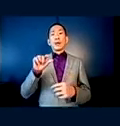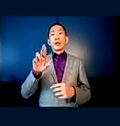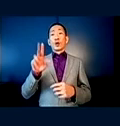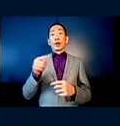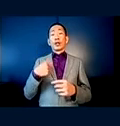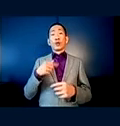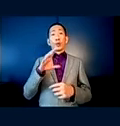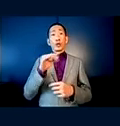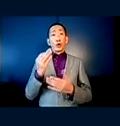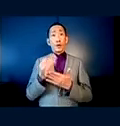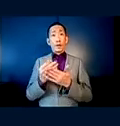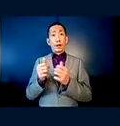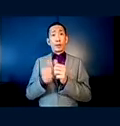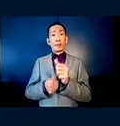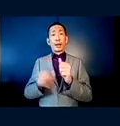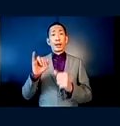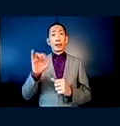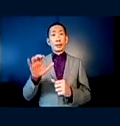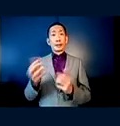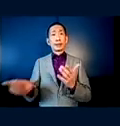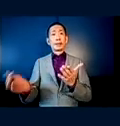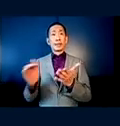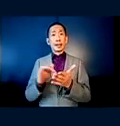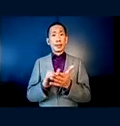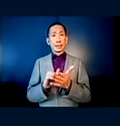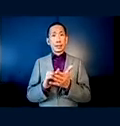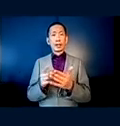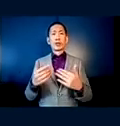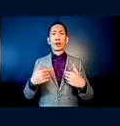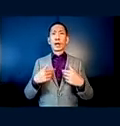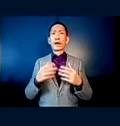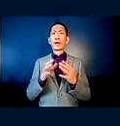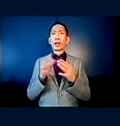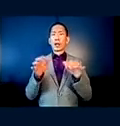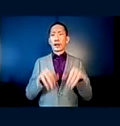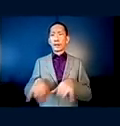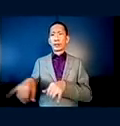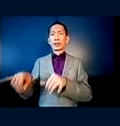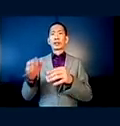NUMBER OF GRANTS WE CO-FUNDED BY ICs. YOU CAN SEE ONCE AGAIN THERE'S A